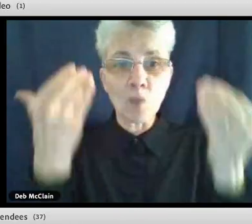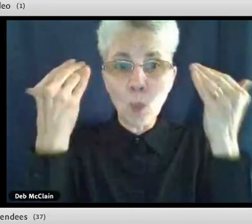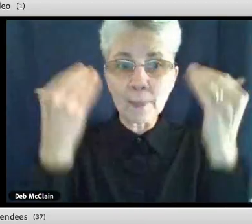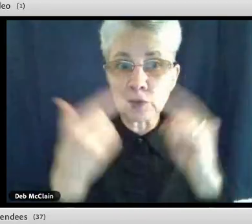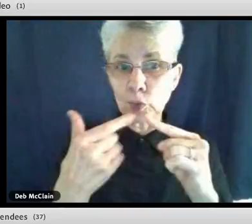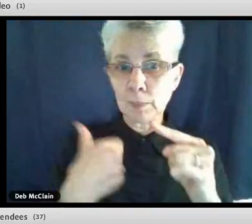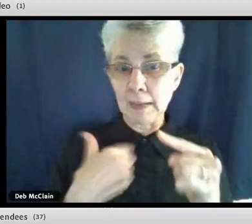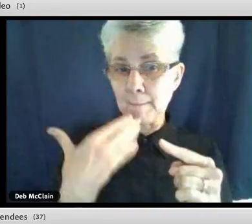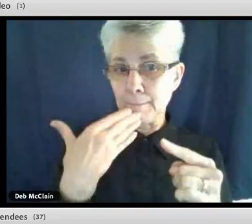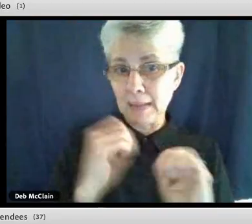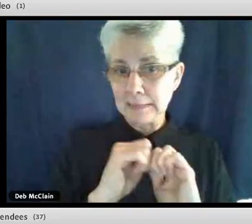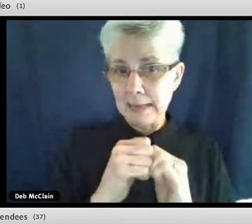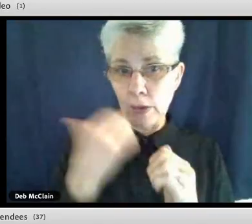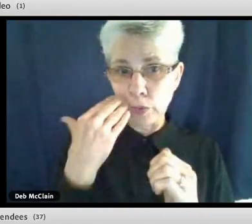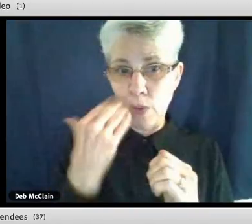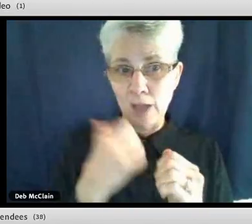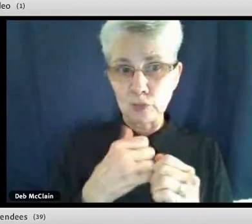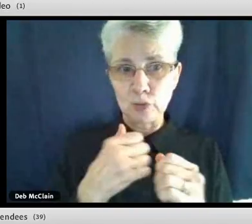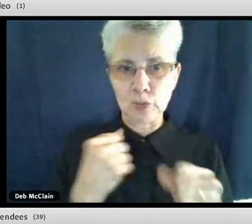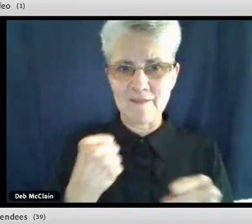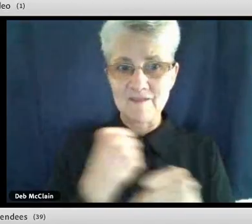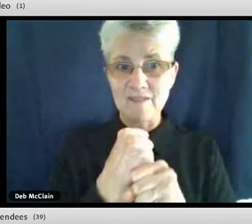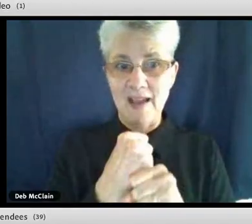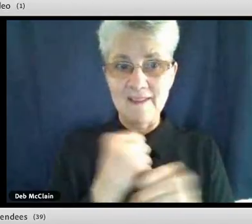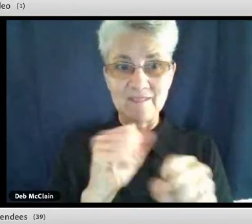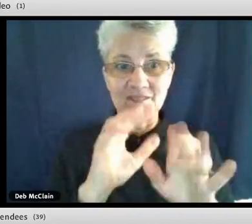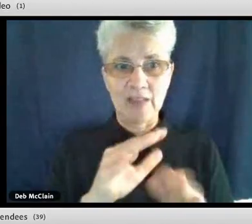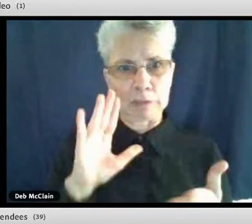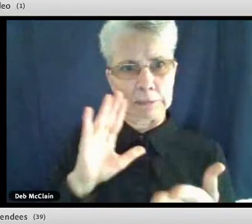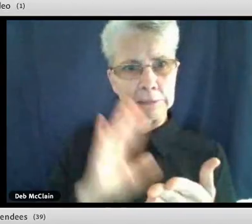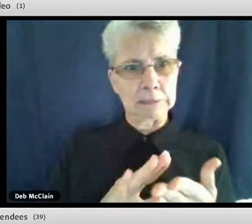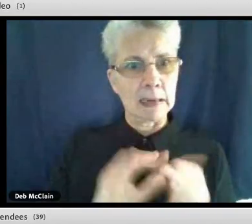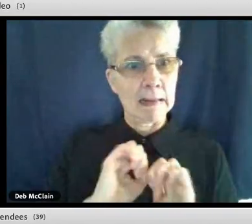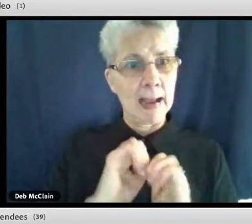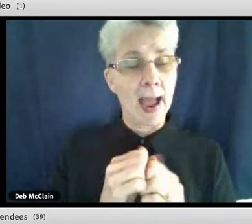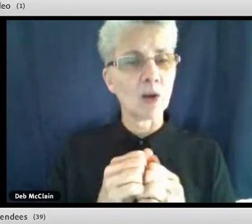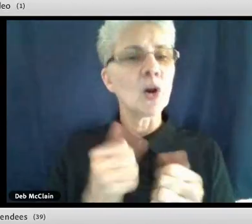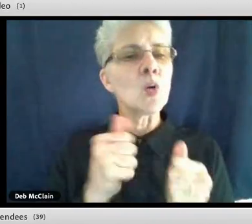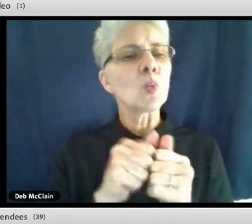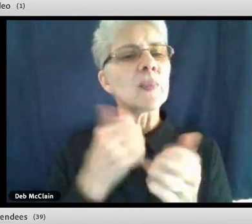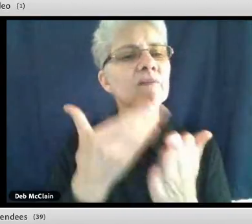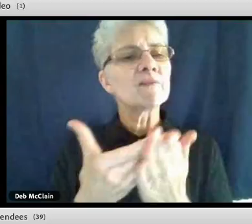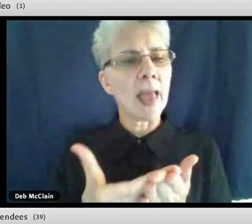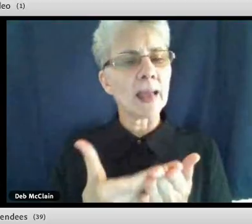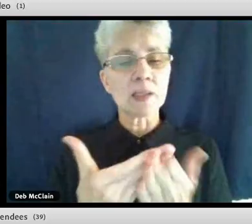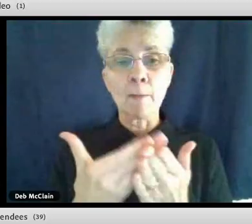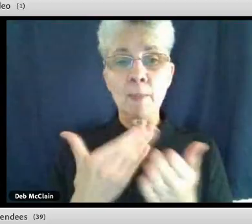the best way I know how to fight fear is with facts, and so before we get started, I just want to do a quick check